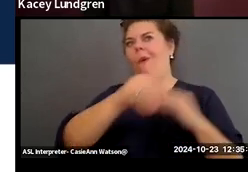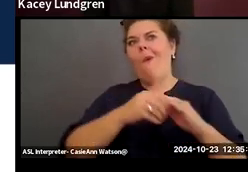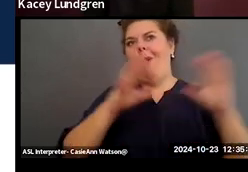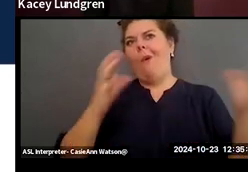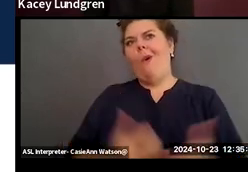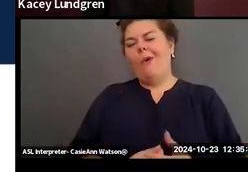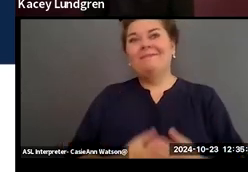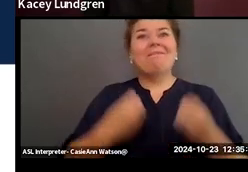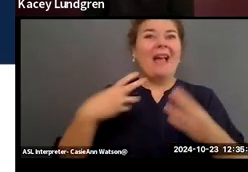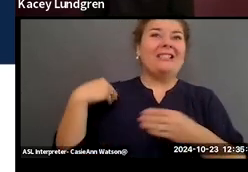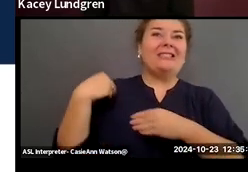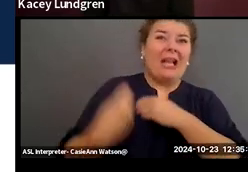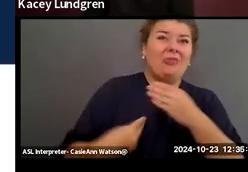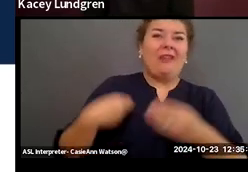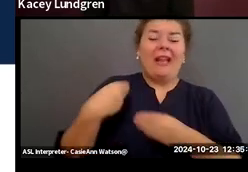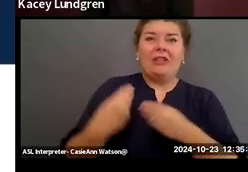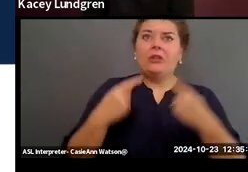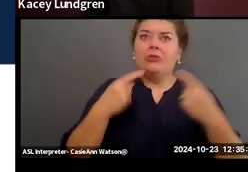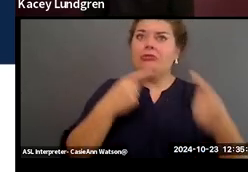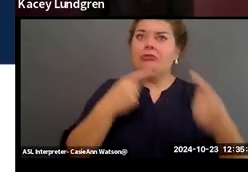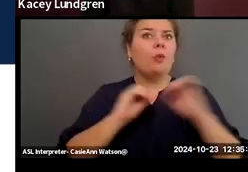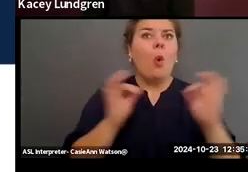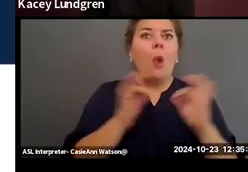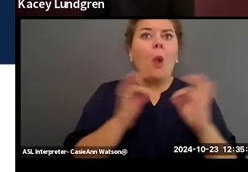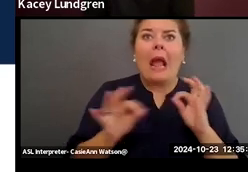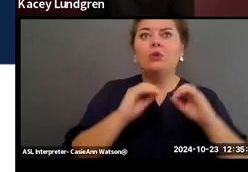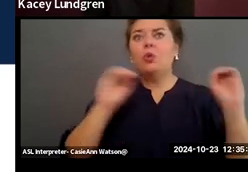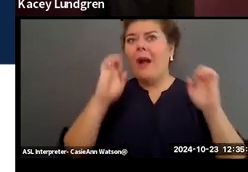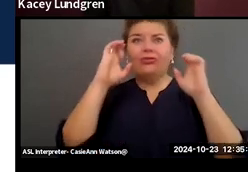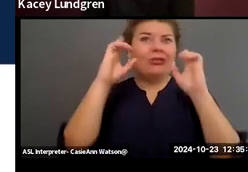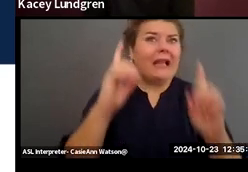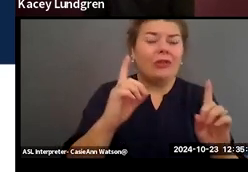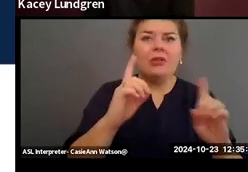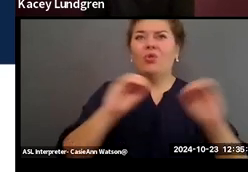Generations struggled without language, without education, and without jobs.